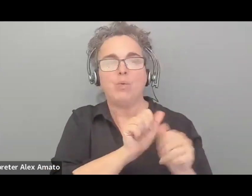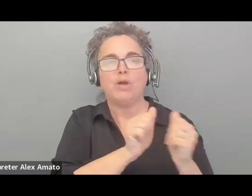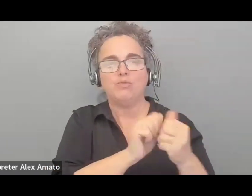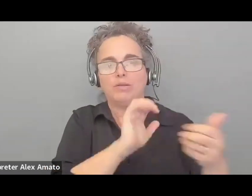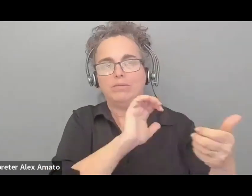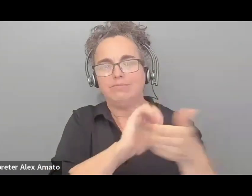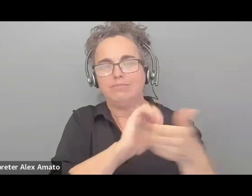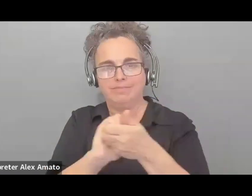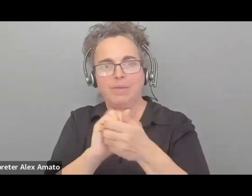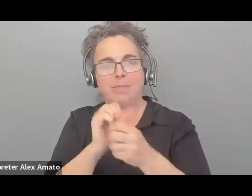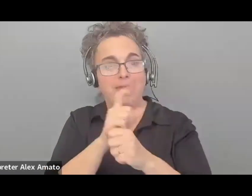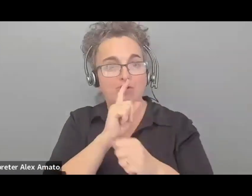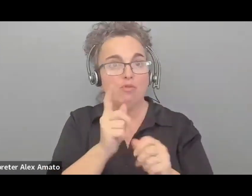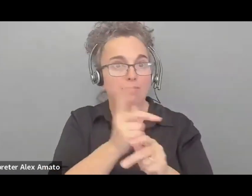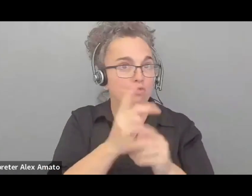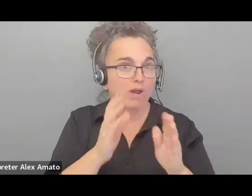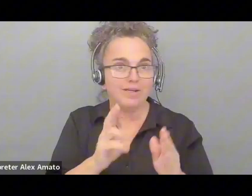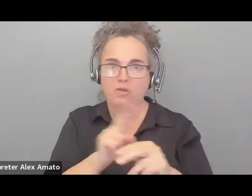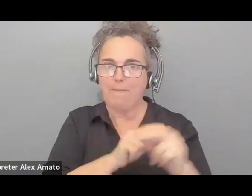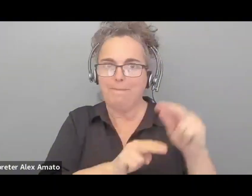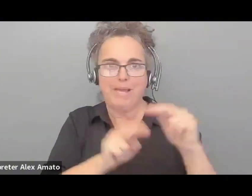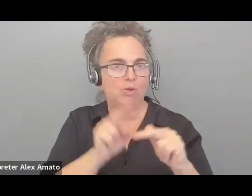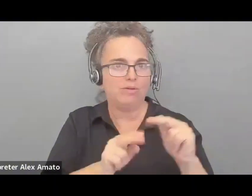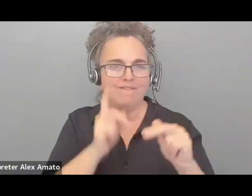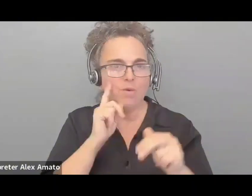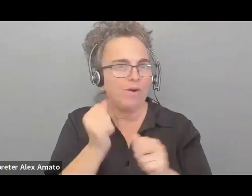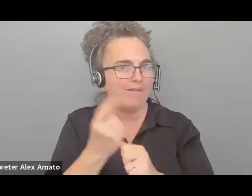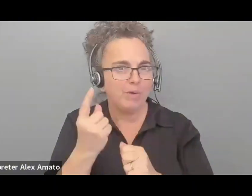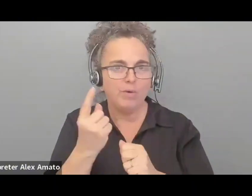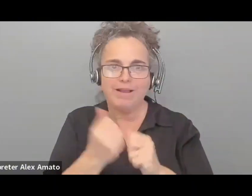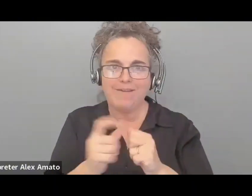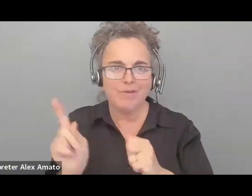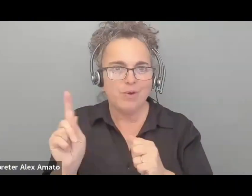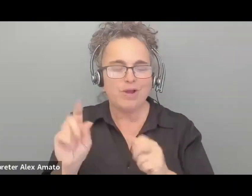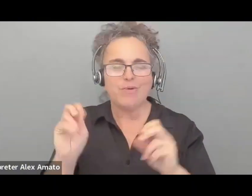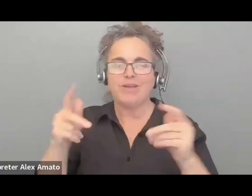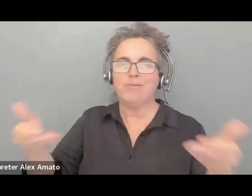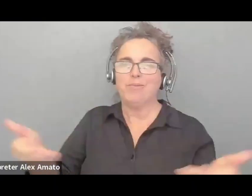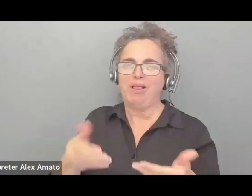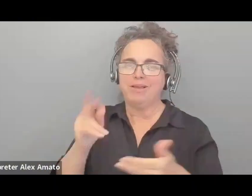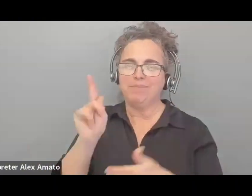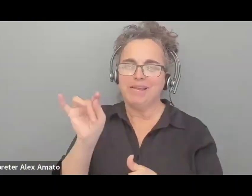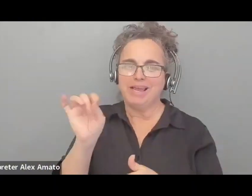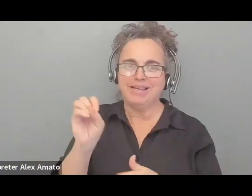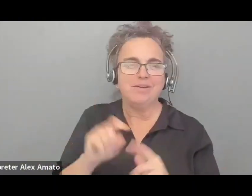for everyone everywhere. So welcome Katie, I'm gonna extend this question to you.